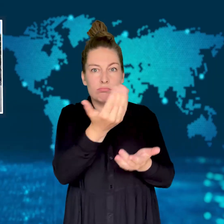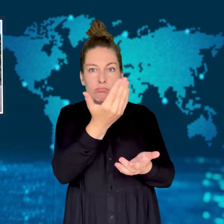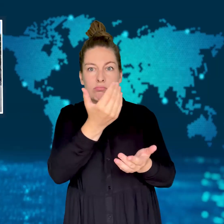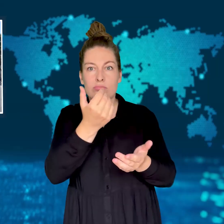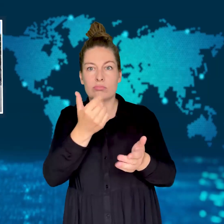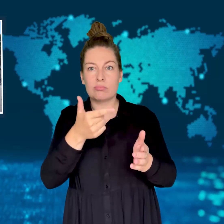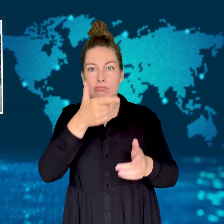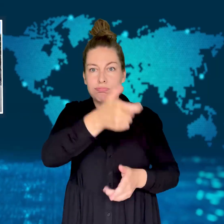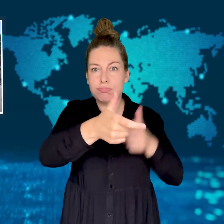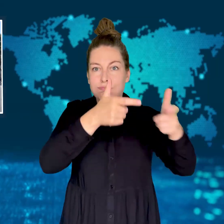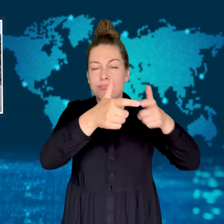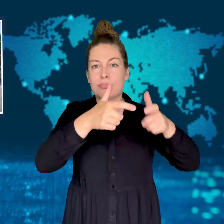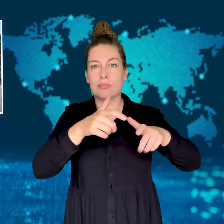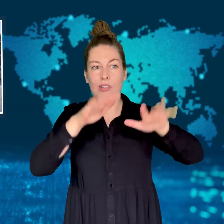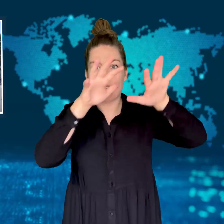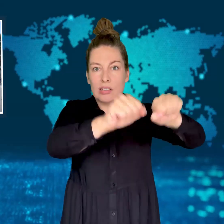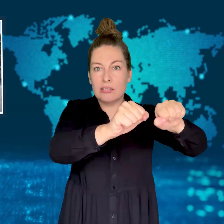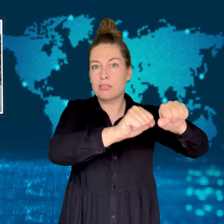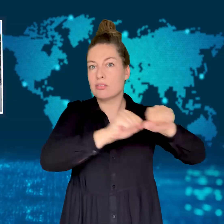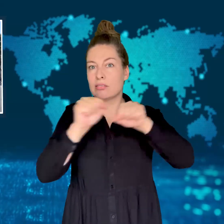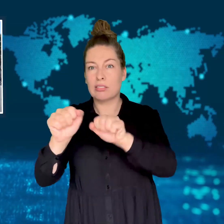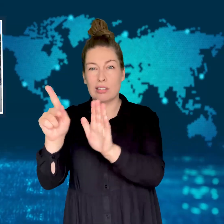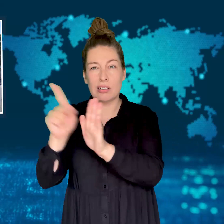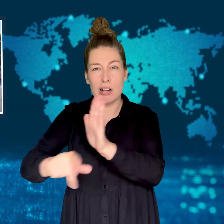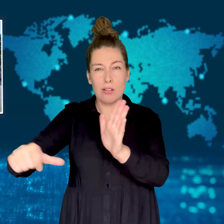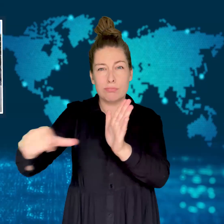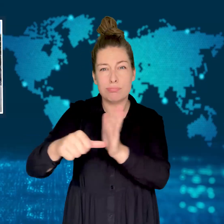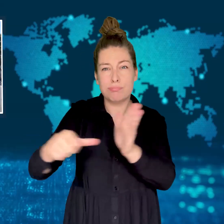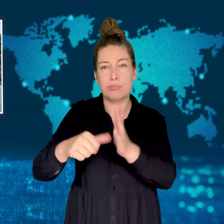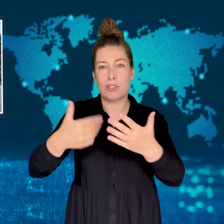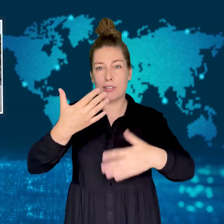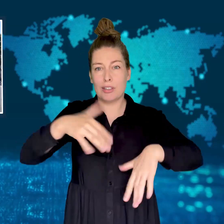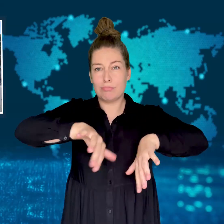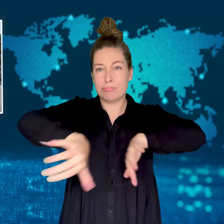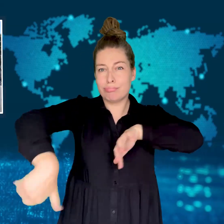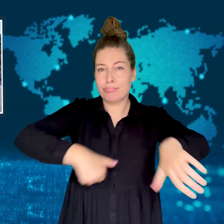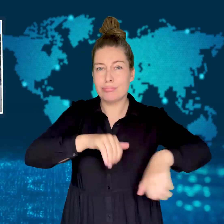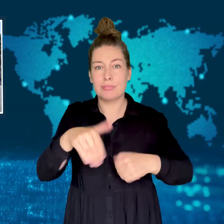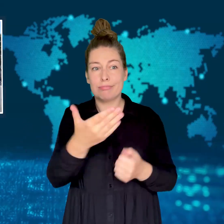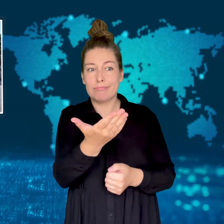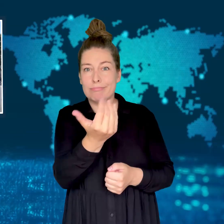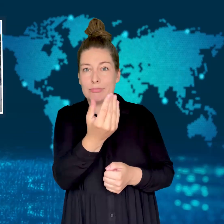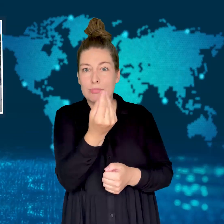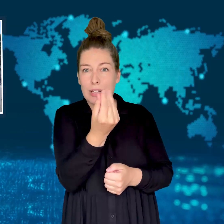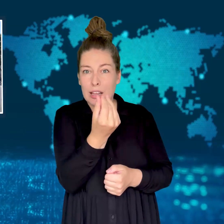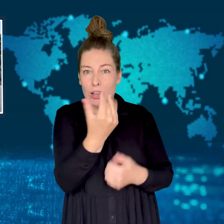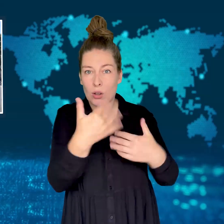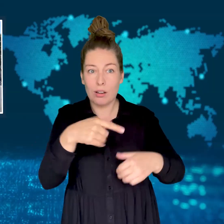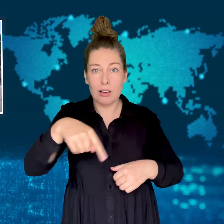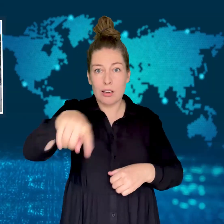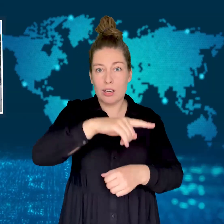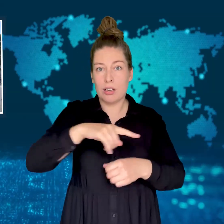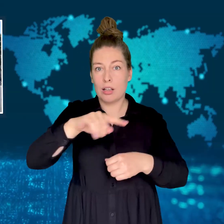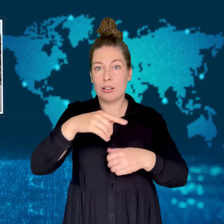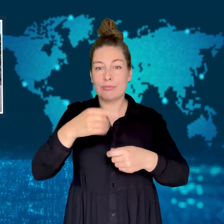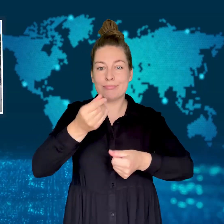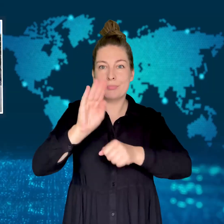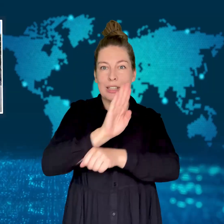Mora said that safety was "worse than ever" and lived under